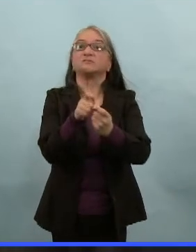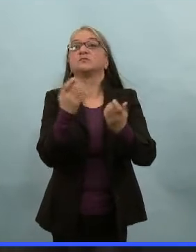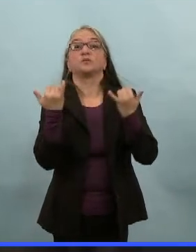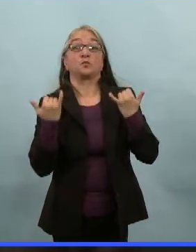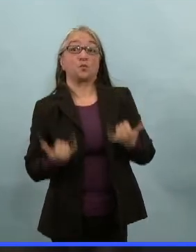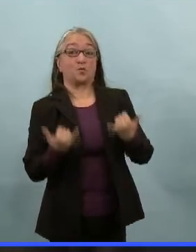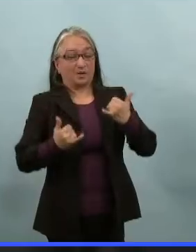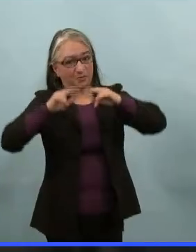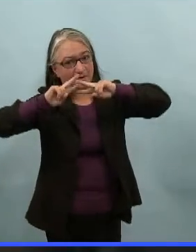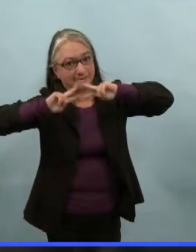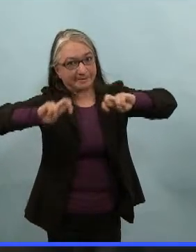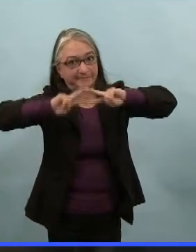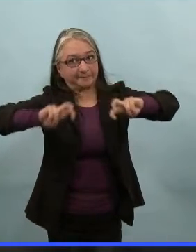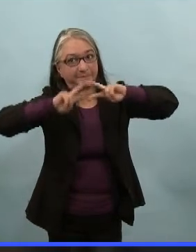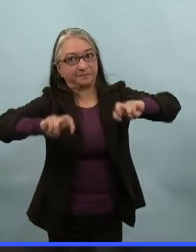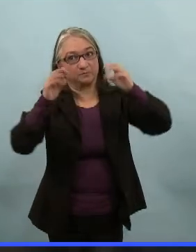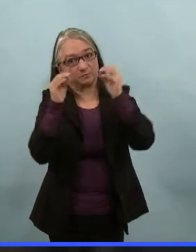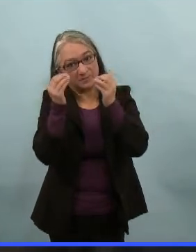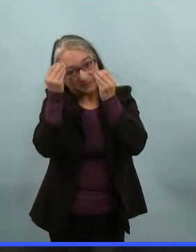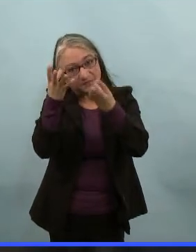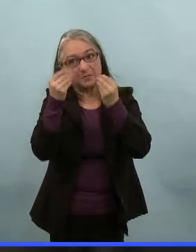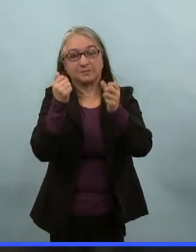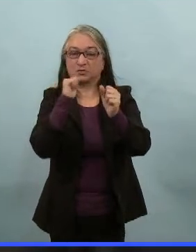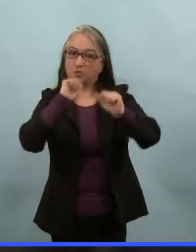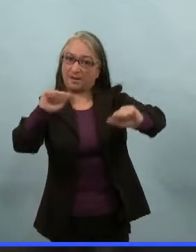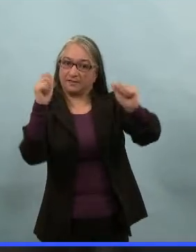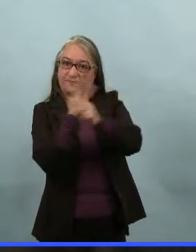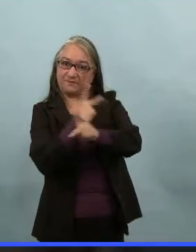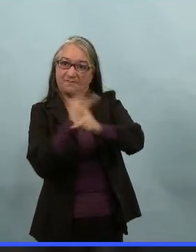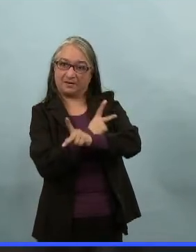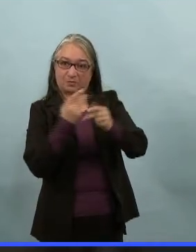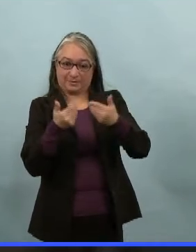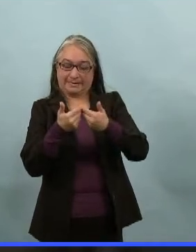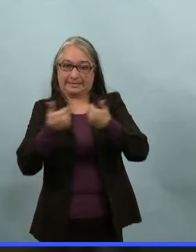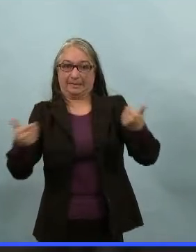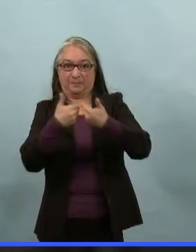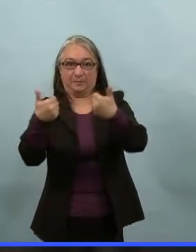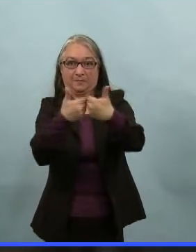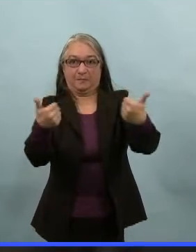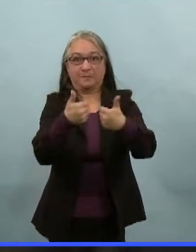speak to differentiate that hospitalization number to make sure that we're counting those who are